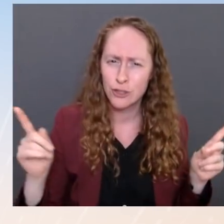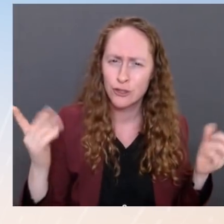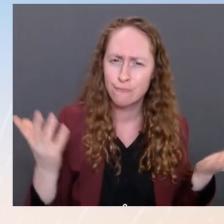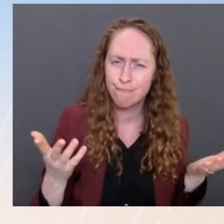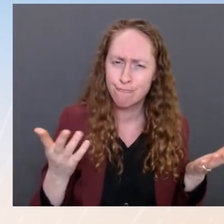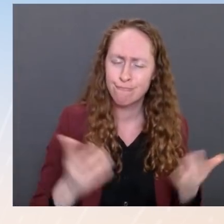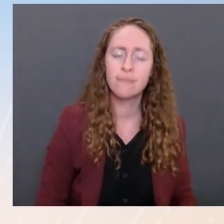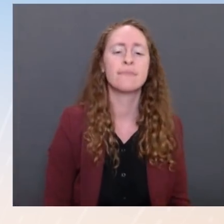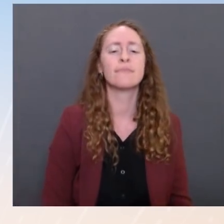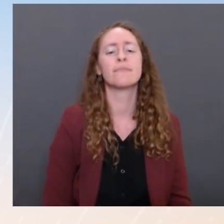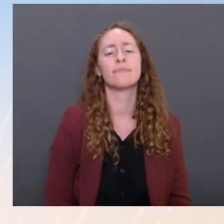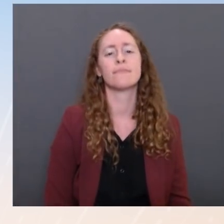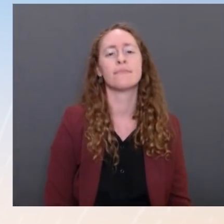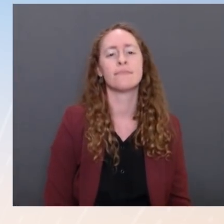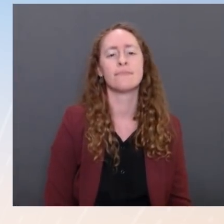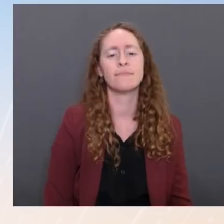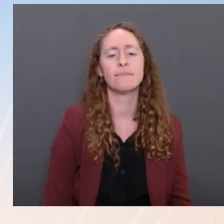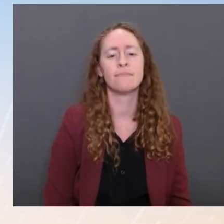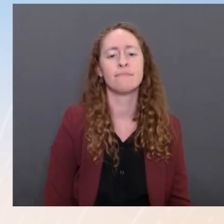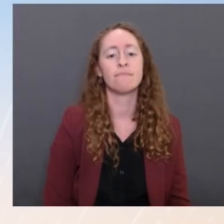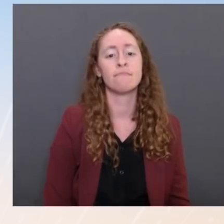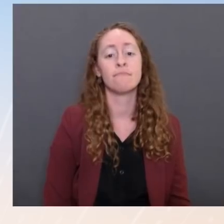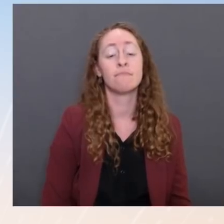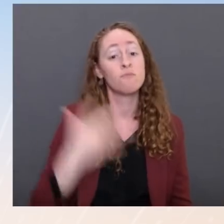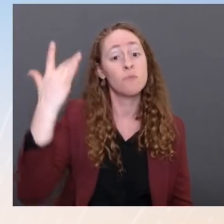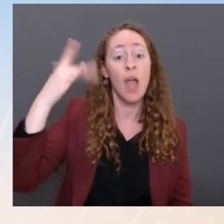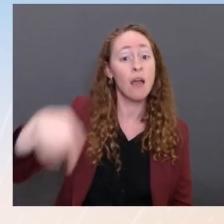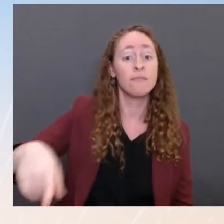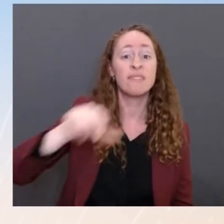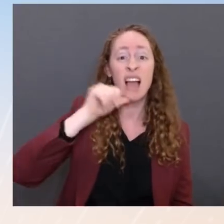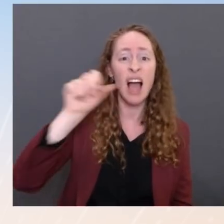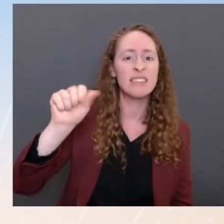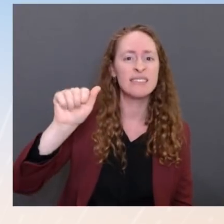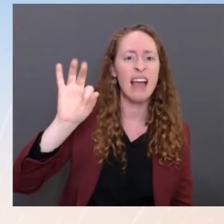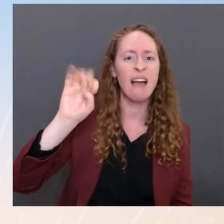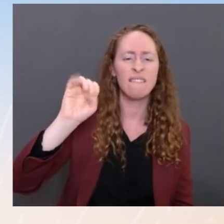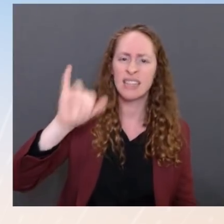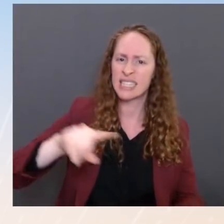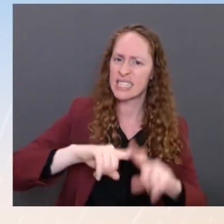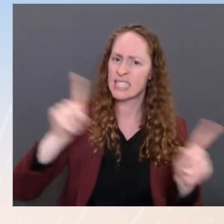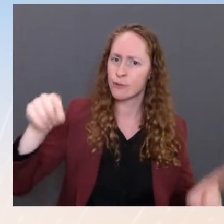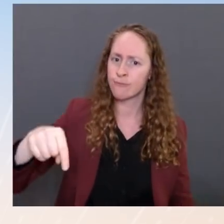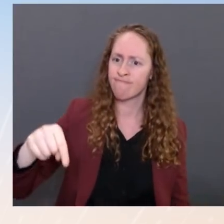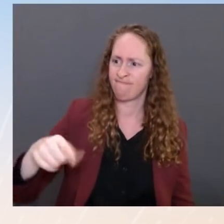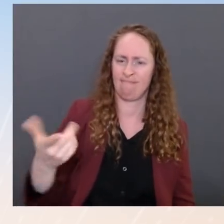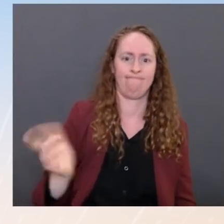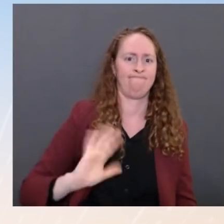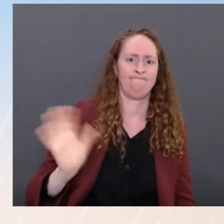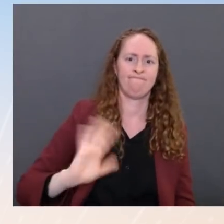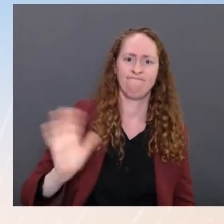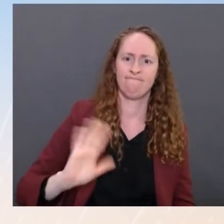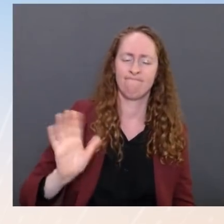that the FDA recalled to save babies' lives. So, it's just a different issue. Go ahead. The Press: Thank you.